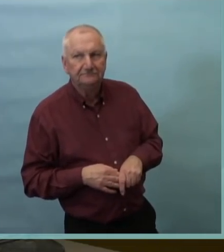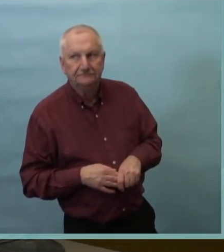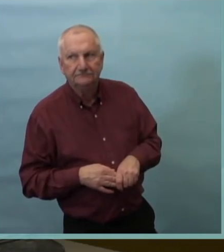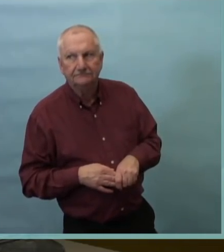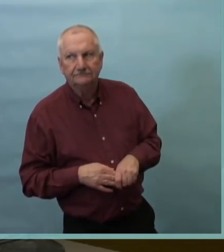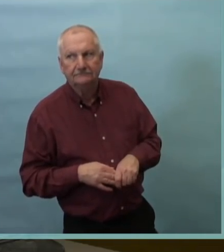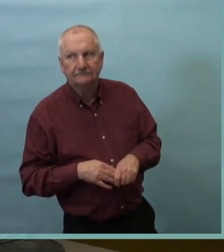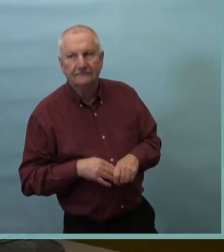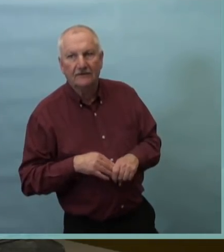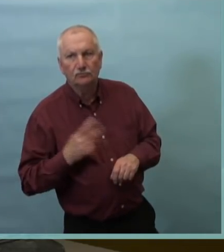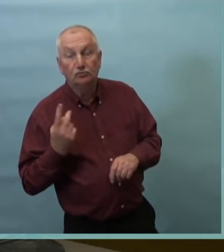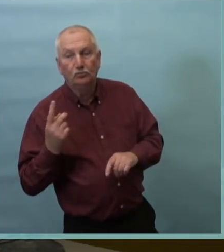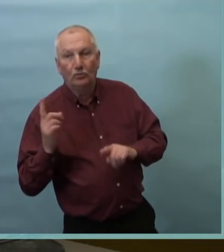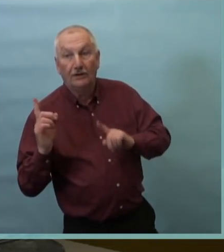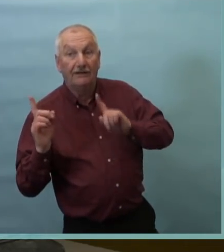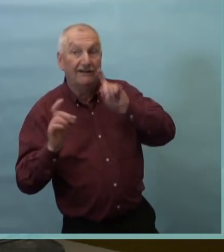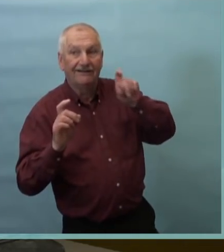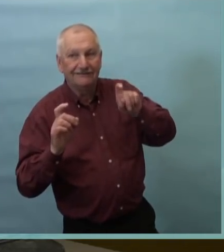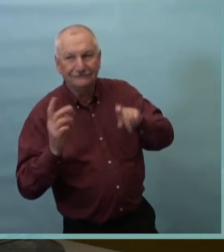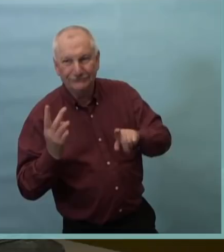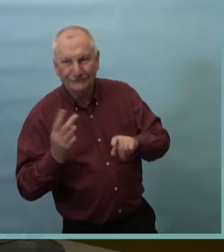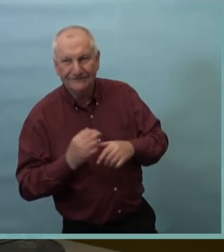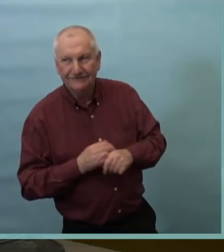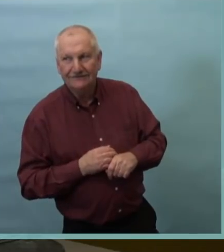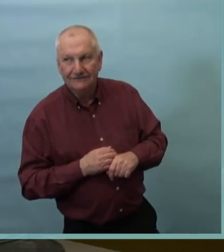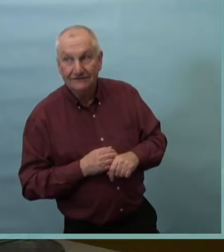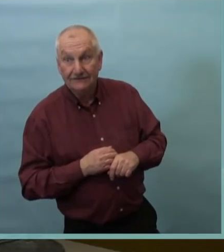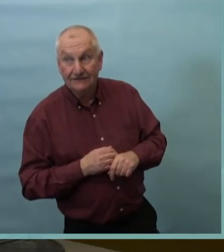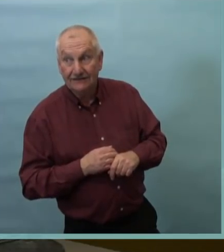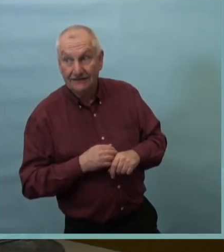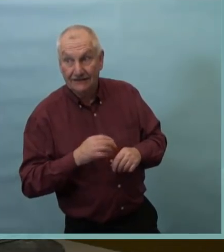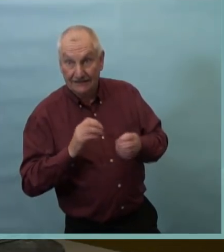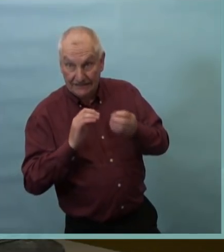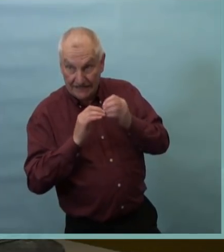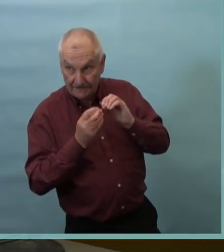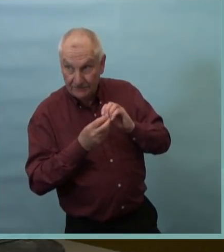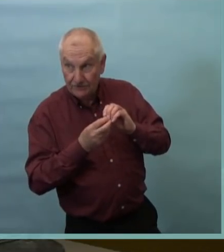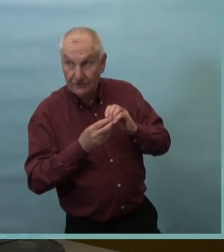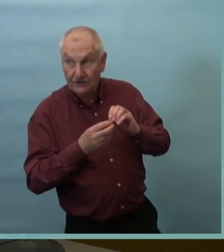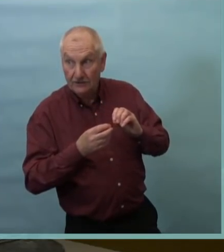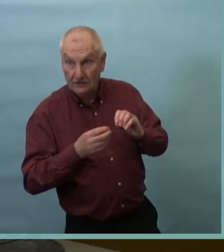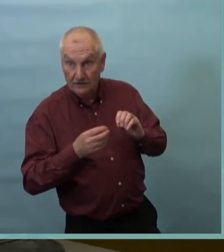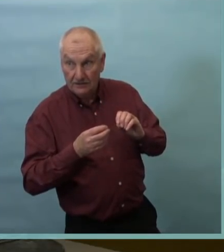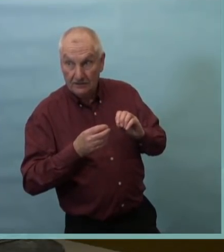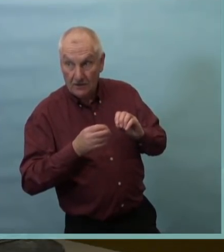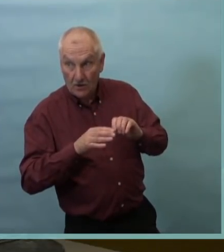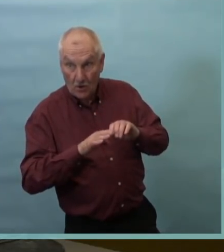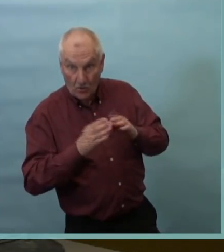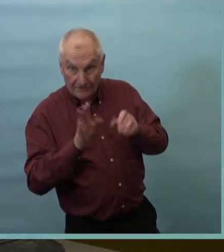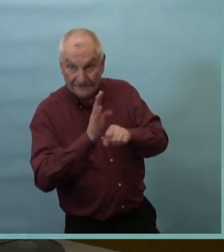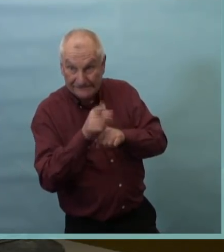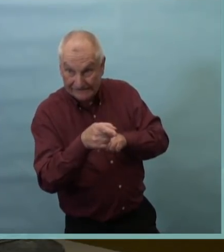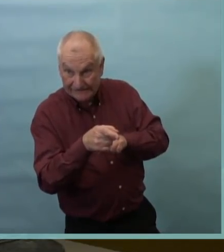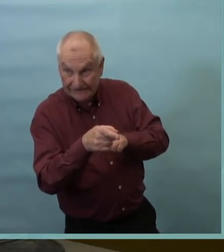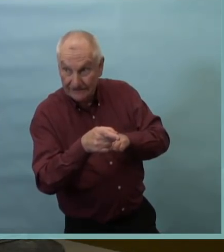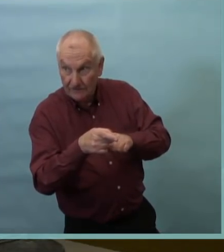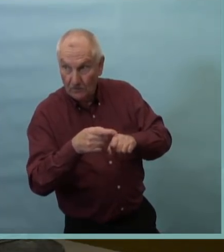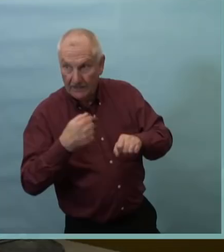numbers very closely you said as we open will be following our numbers very closely can you talk a little bit about how you'll be falling is very closely